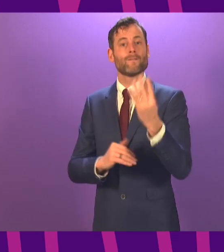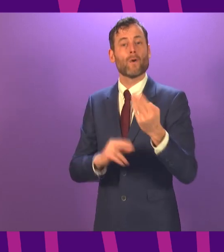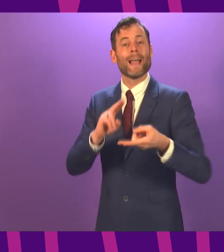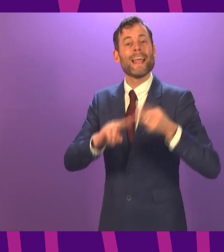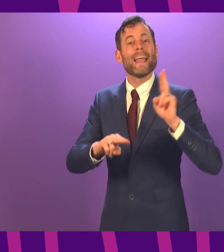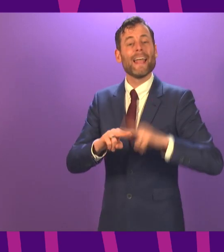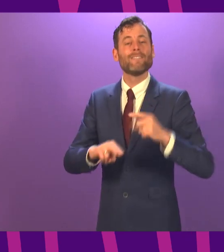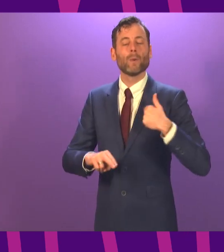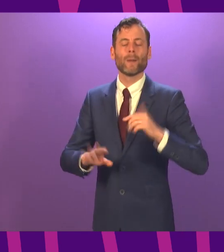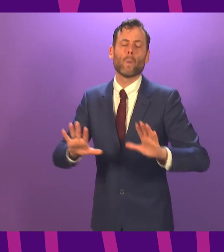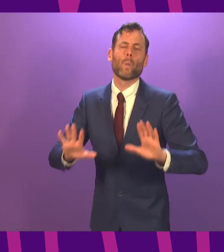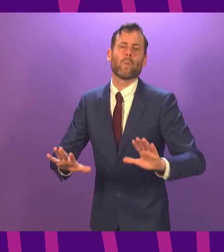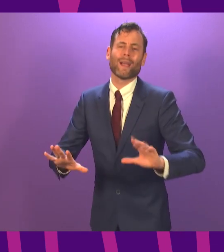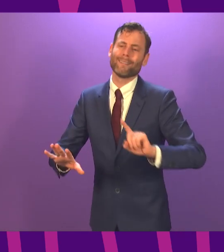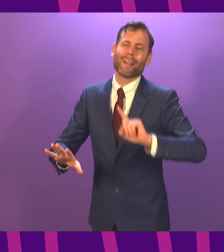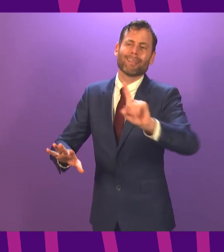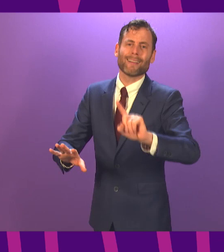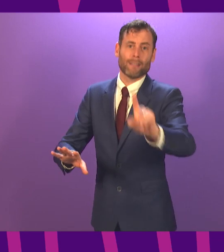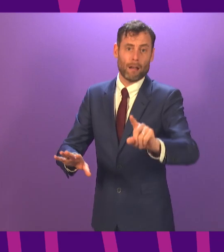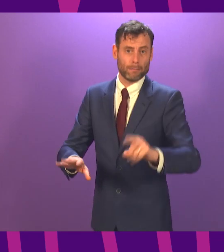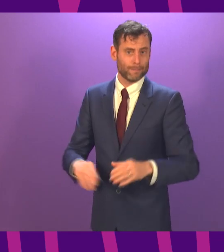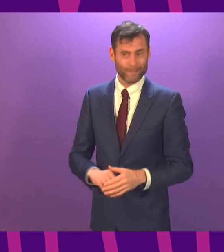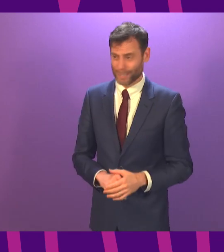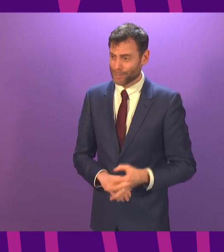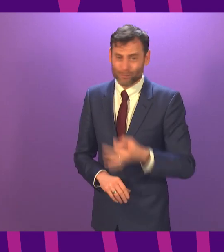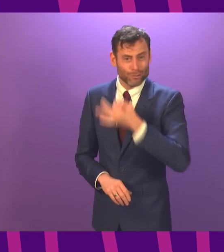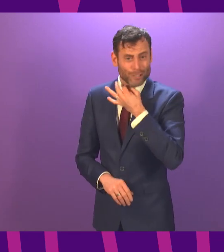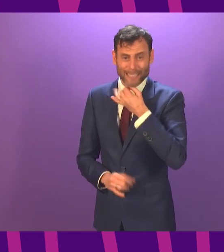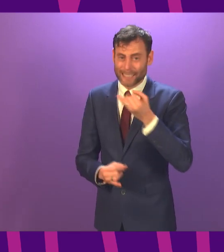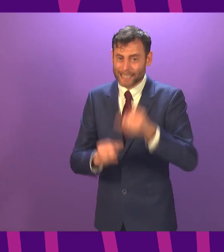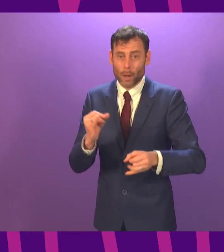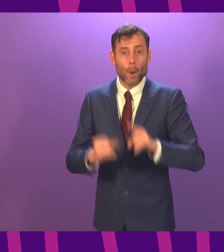that quickly, we would face a situation in which businesses may end up being closed for